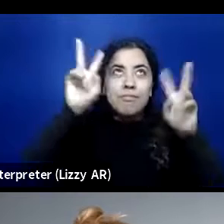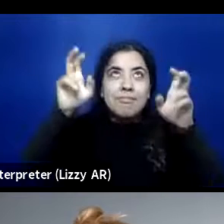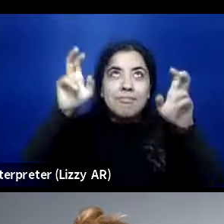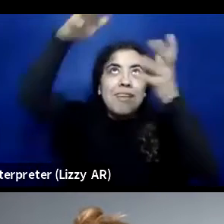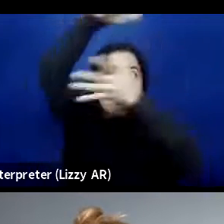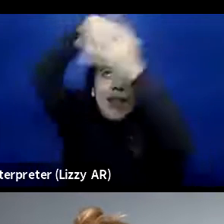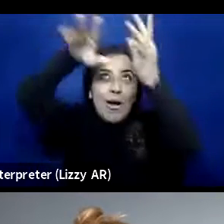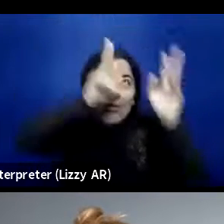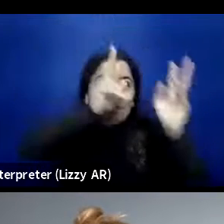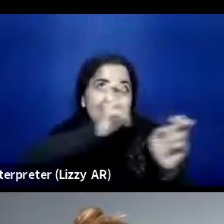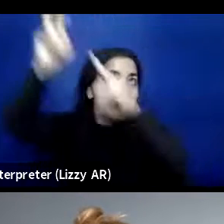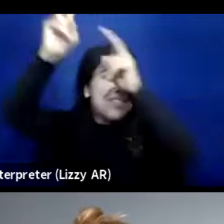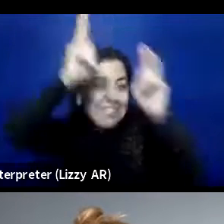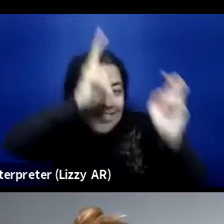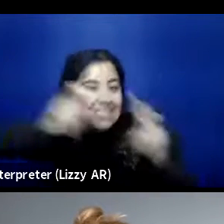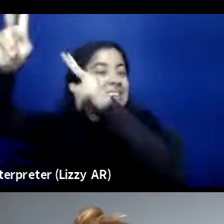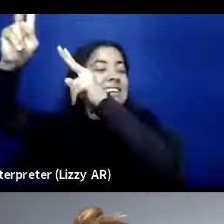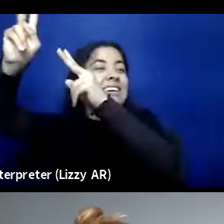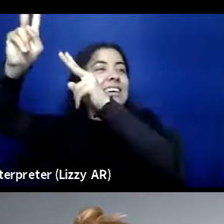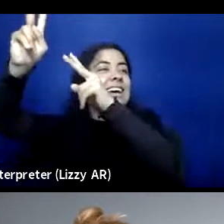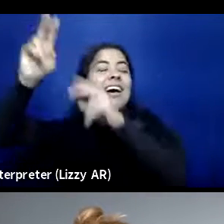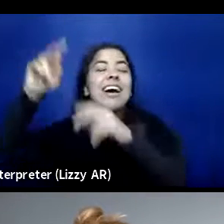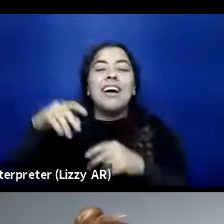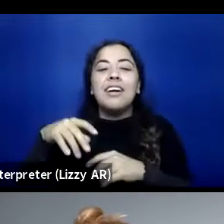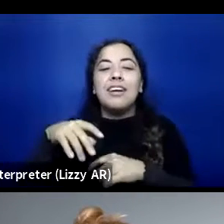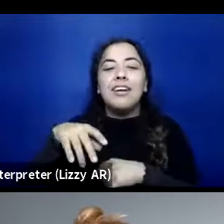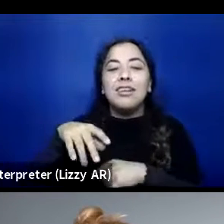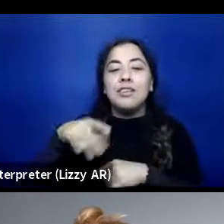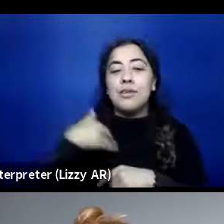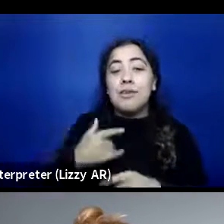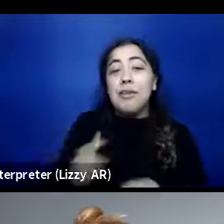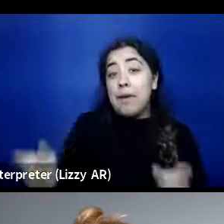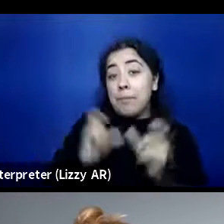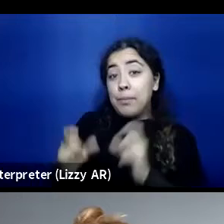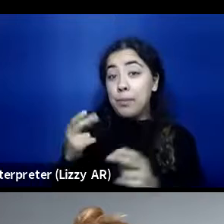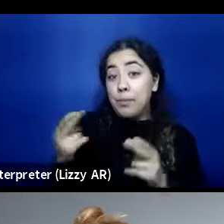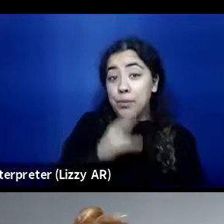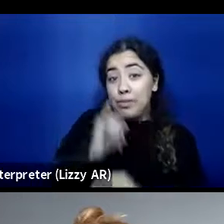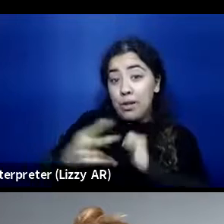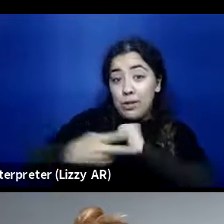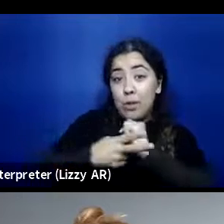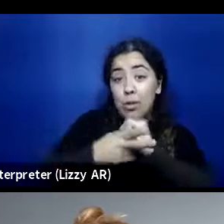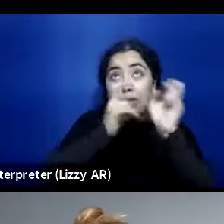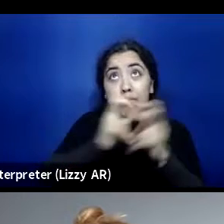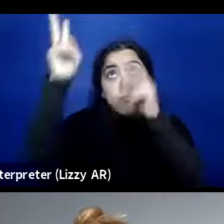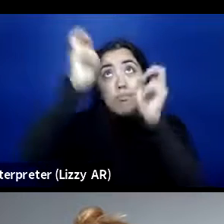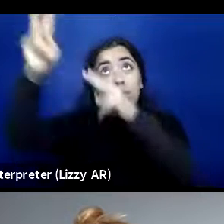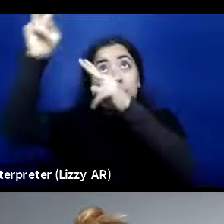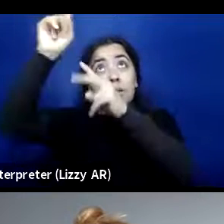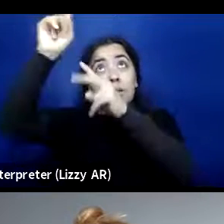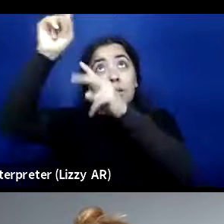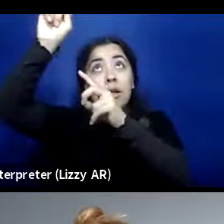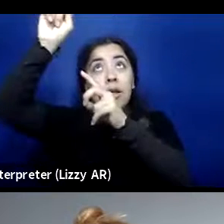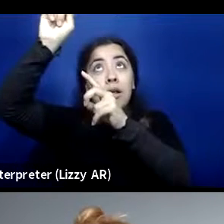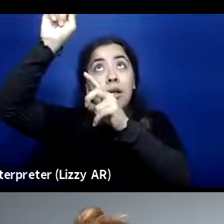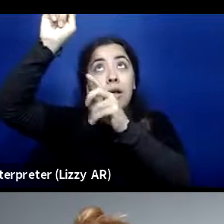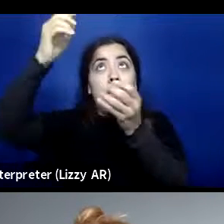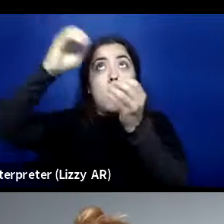and the cloud that may be doing additional, bringing additional functionality close to the user, which means low latency.